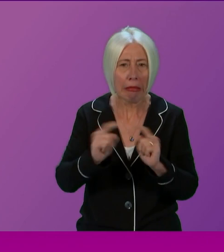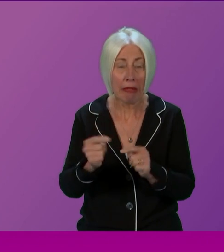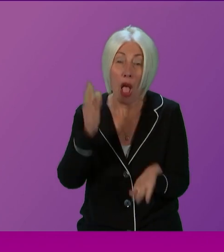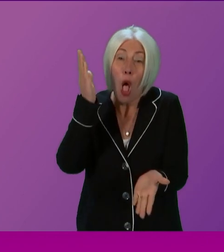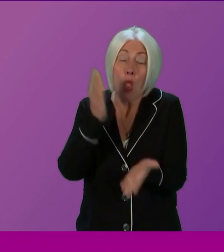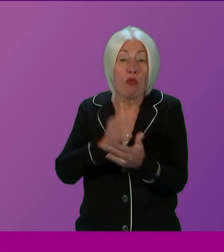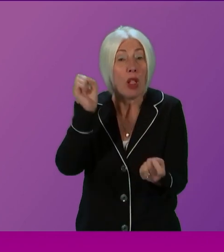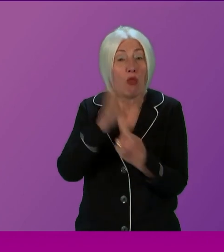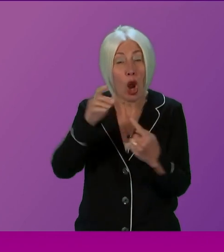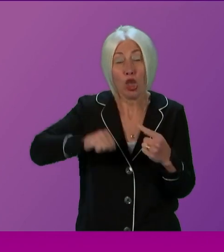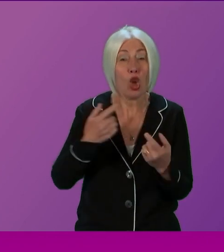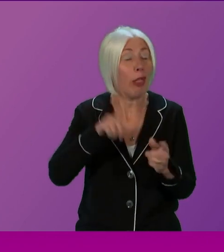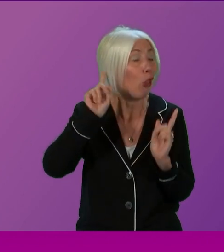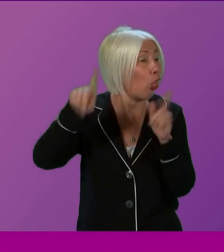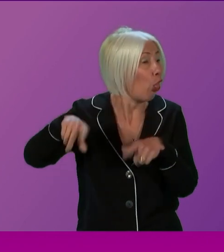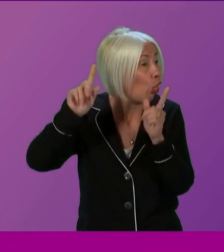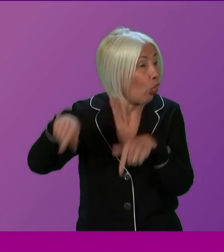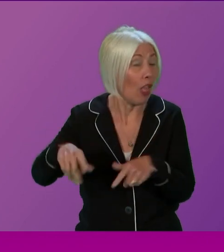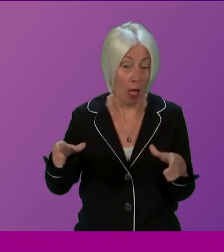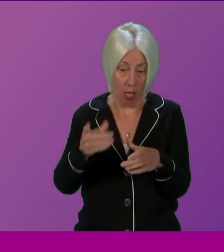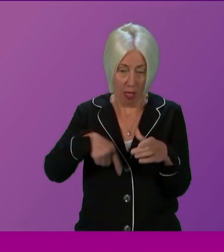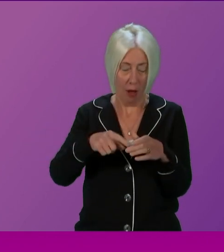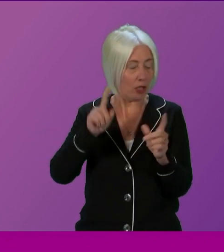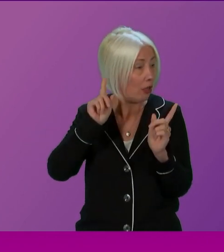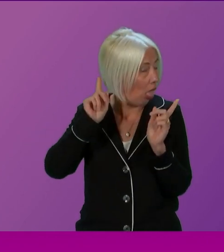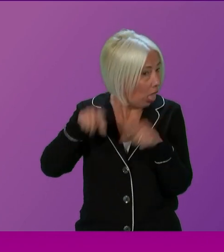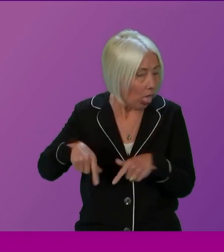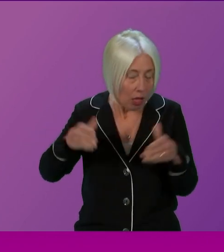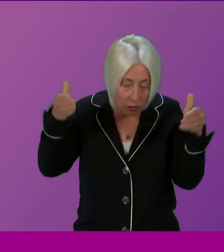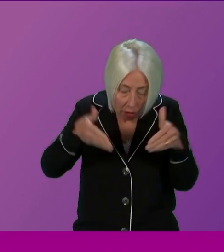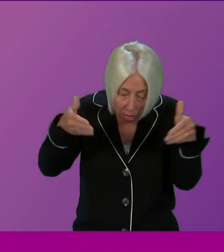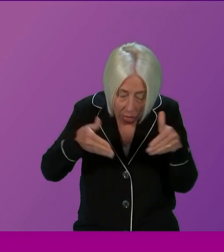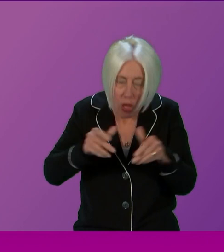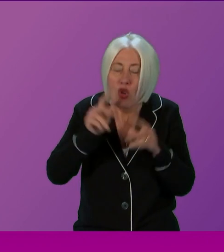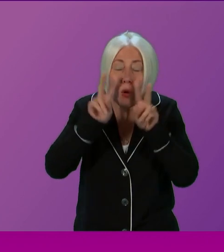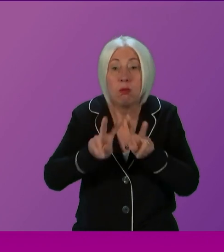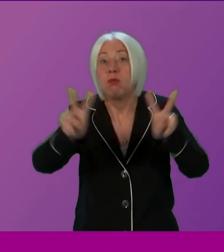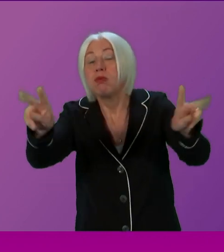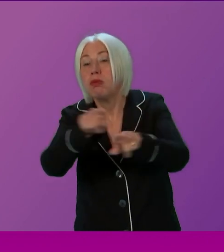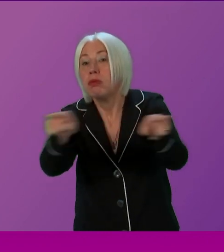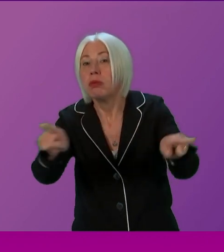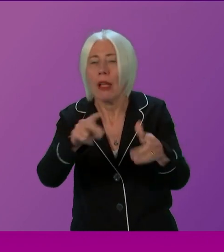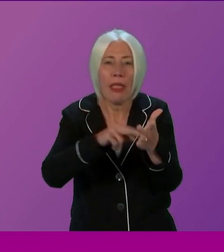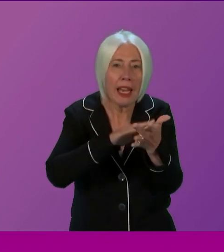This divided and distracted party is failing to give Scots the health service that they deserve.